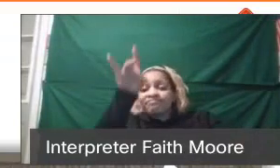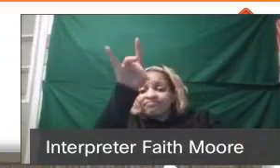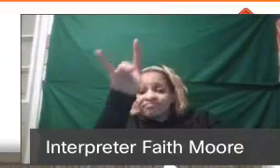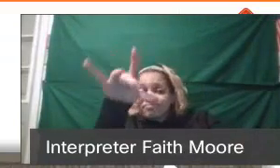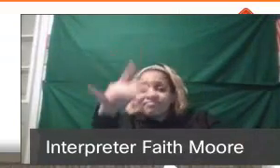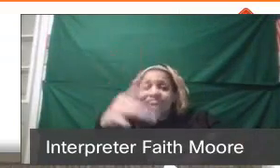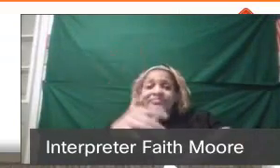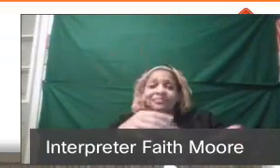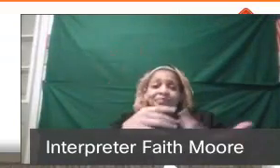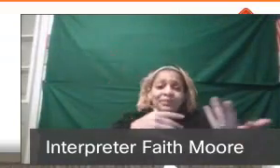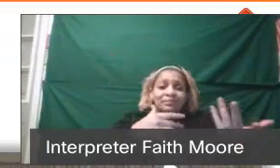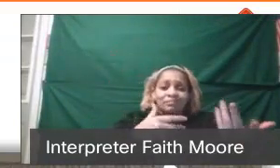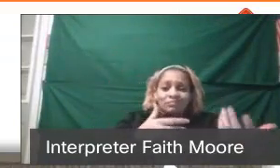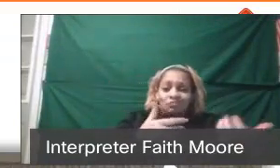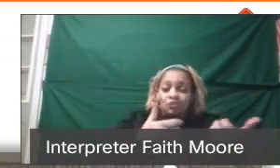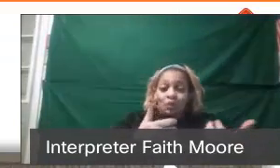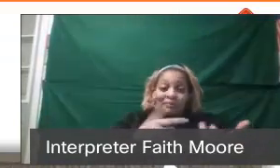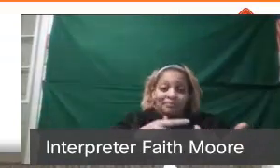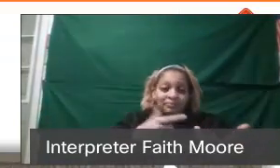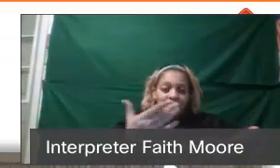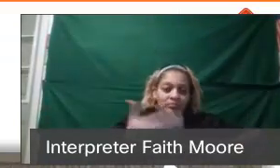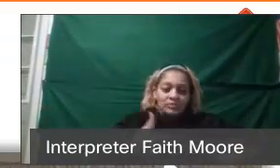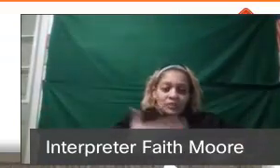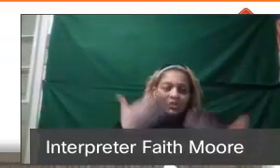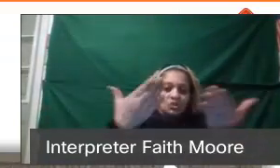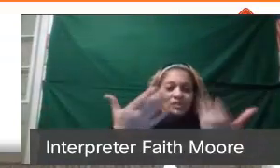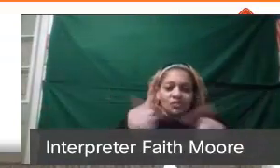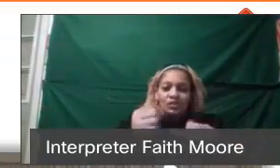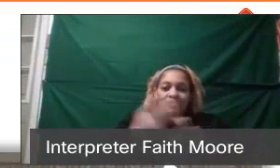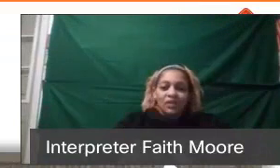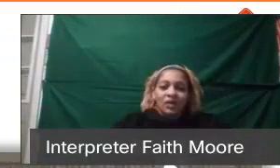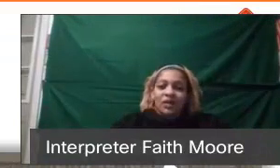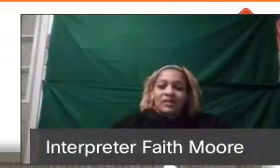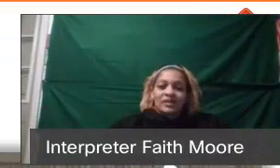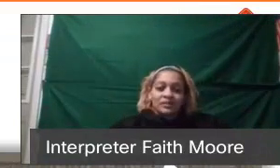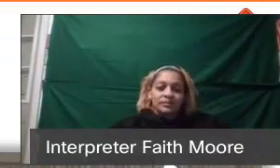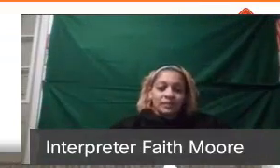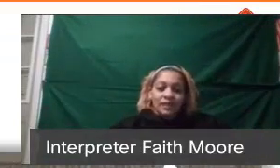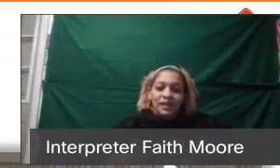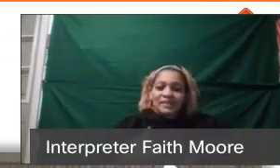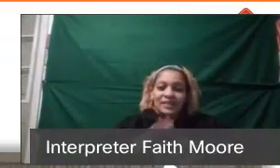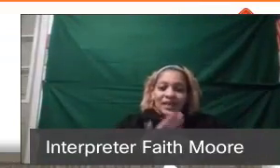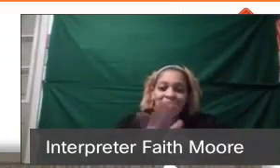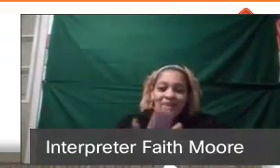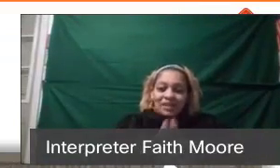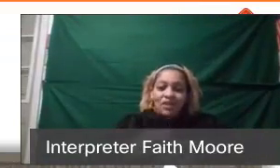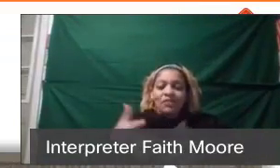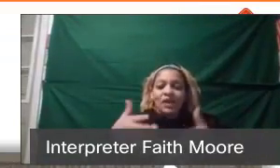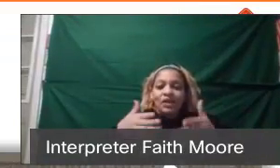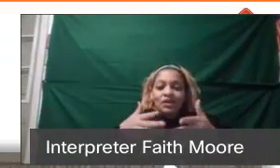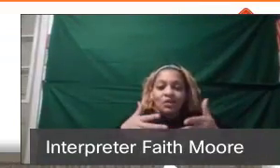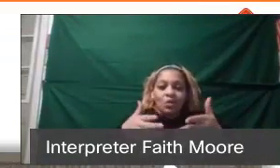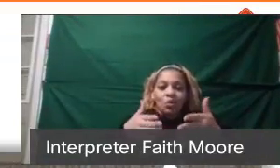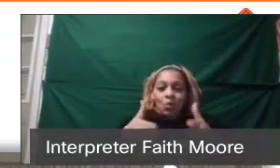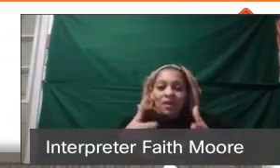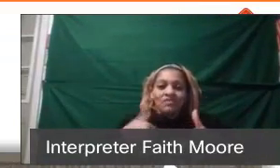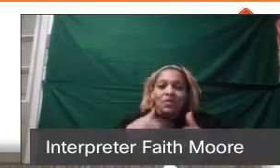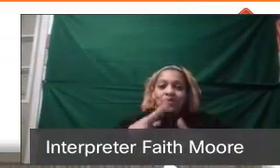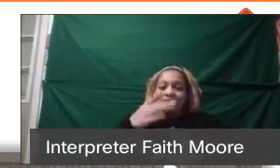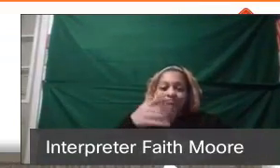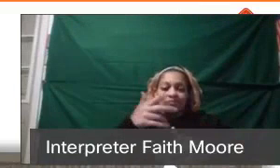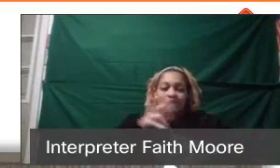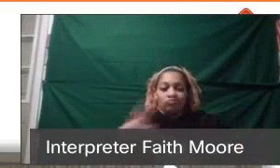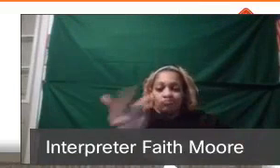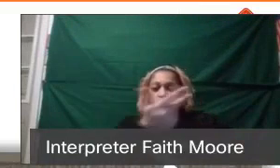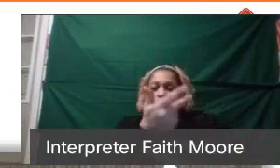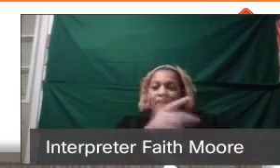For a enough room, under underneath the underpass, for a term lane, or just a left turn signal for those cars that are trying to get on the Blair self.